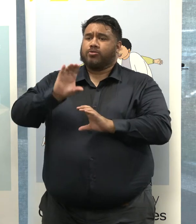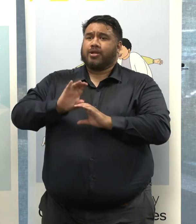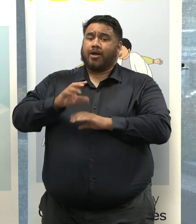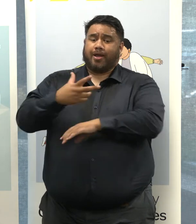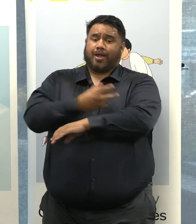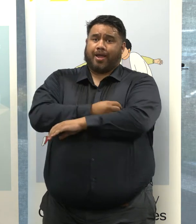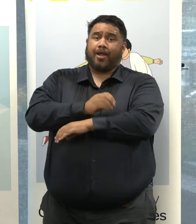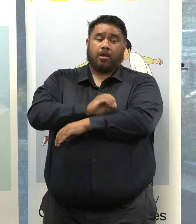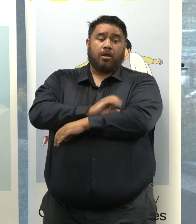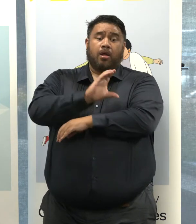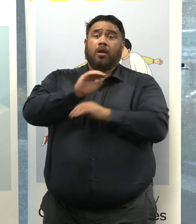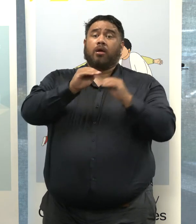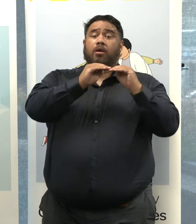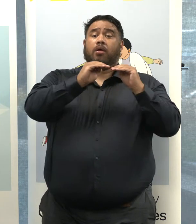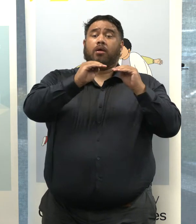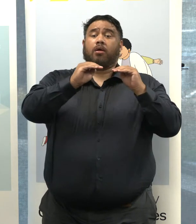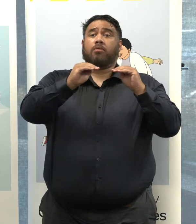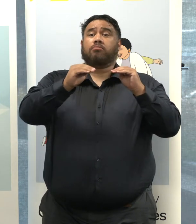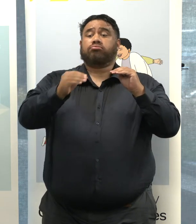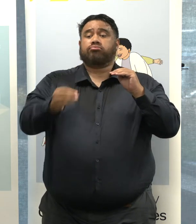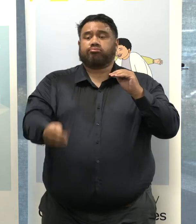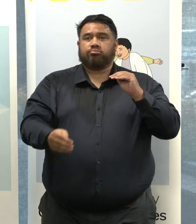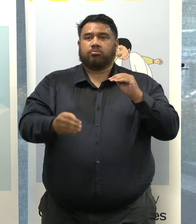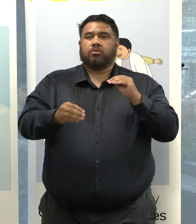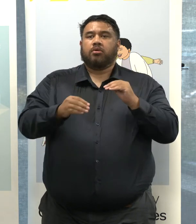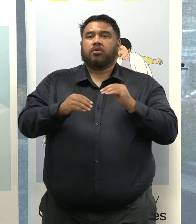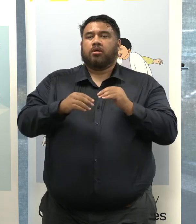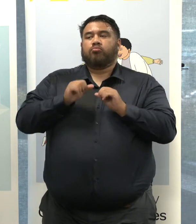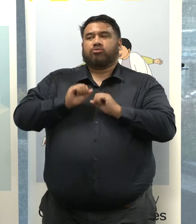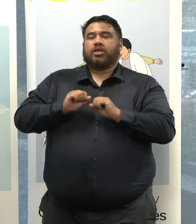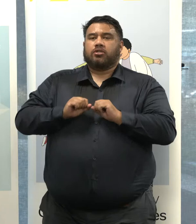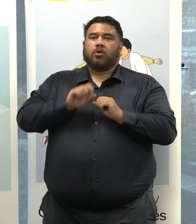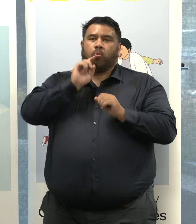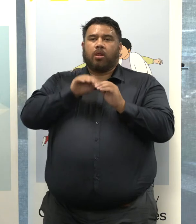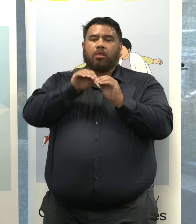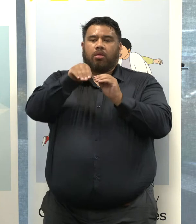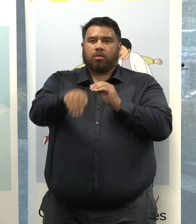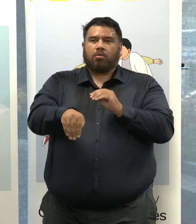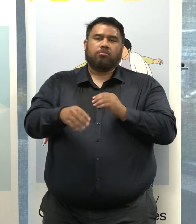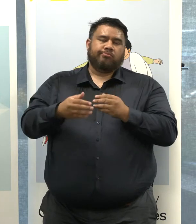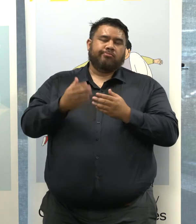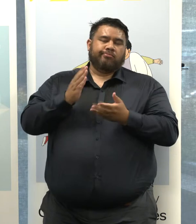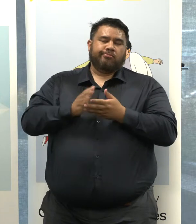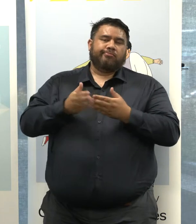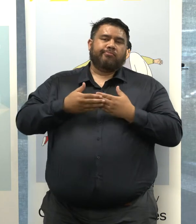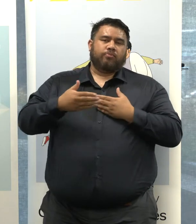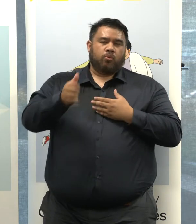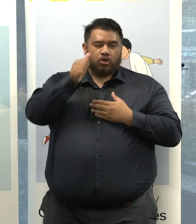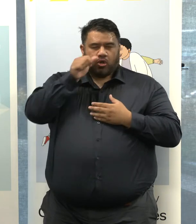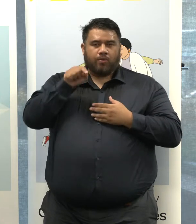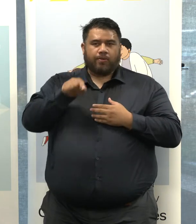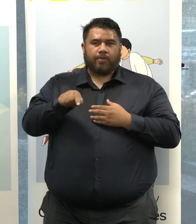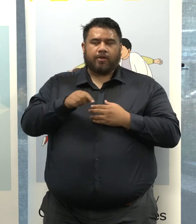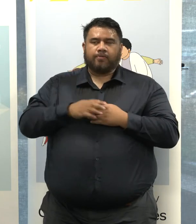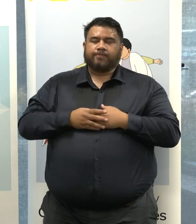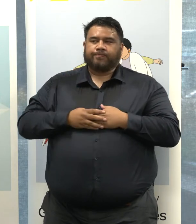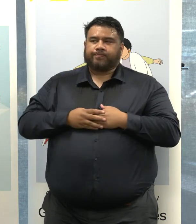It's also clear that like the two-dose Merhi course, the